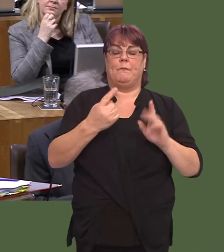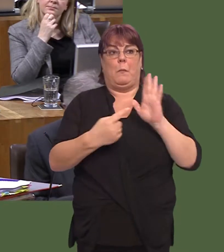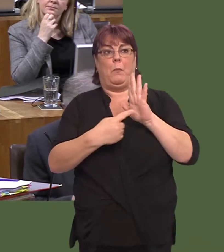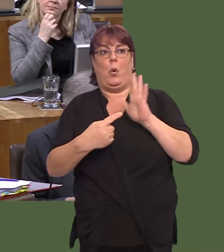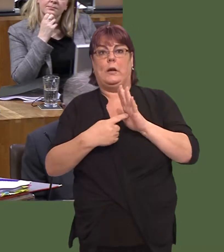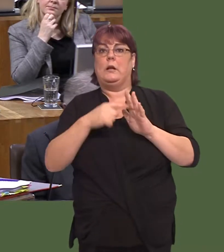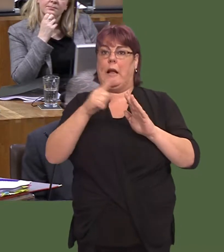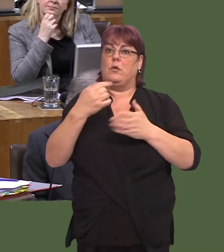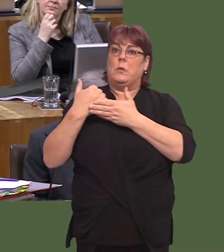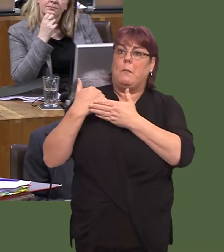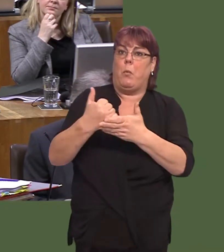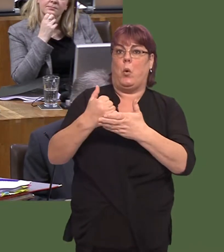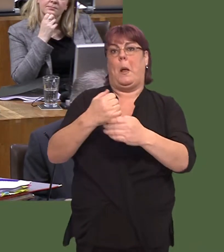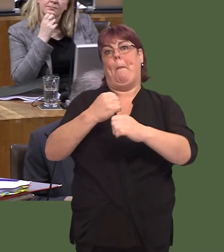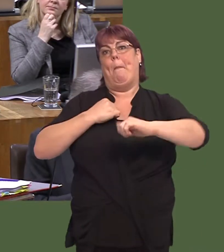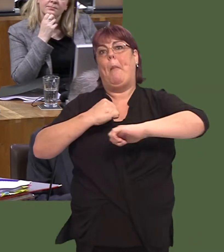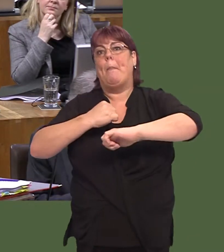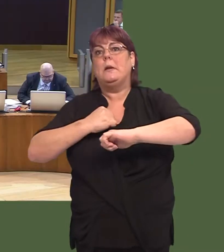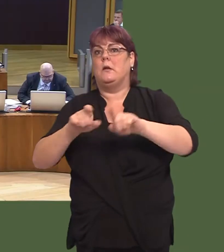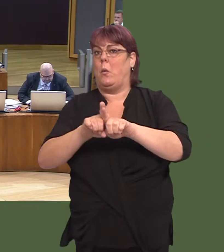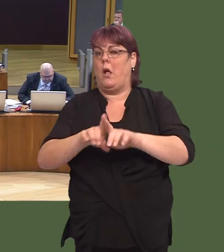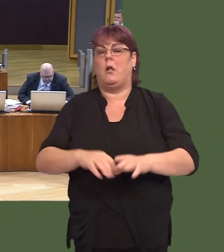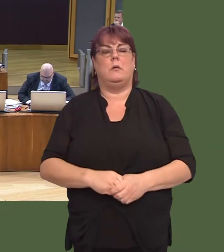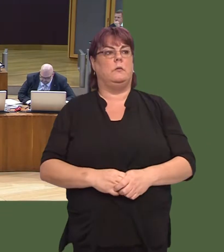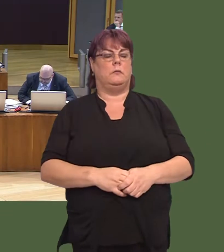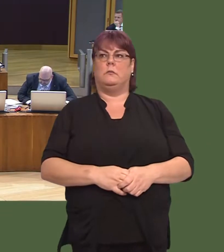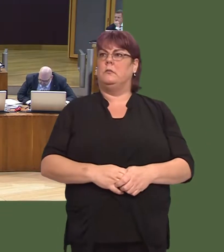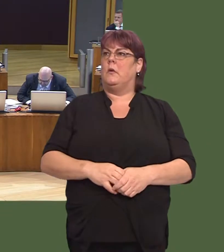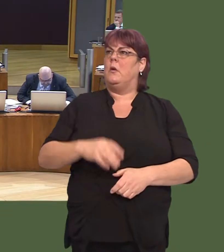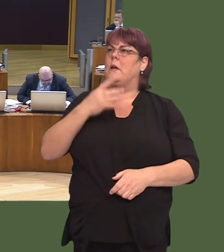Neil Hamilton: I didnít say that people on low incomes buy more alcohol; I said the opposite